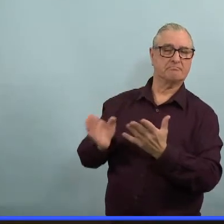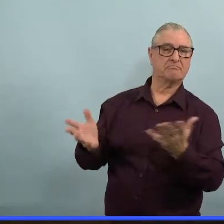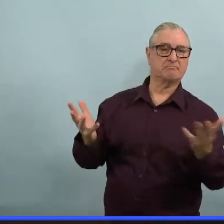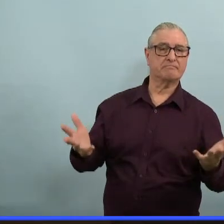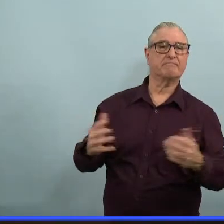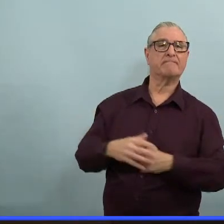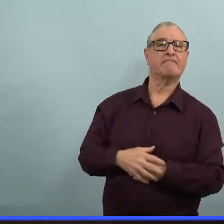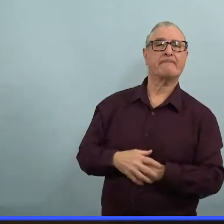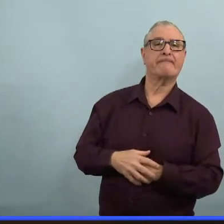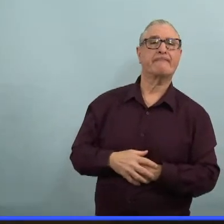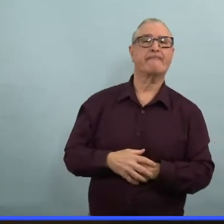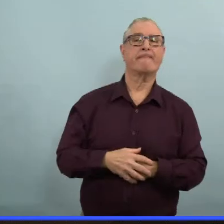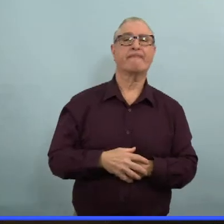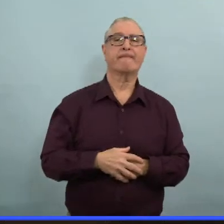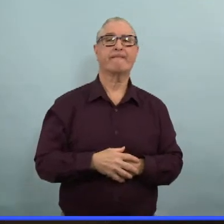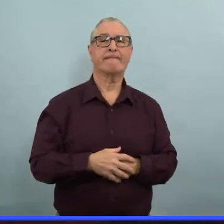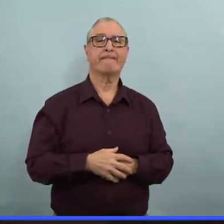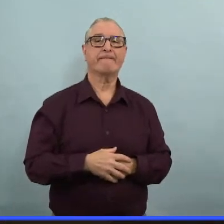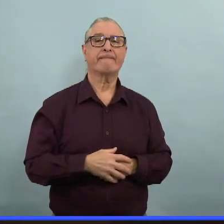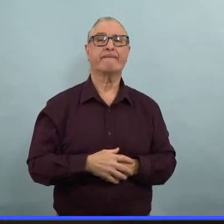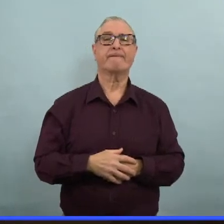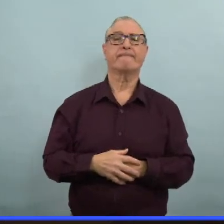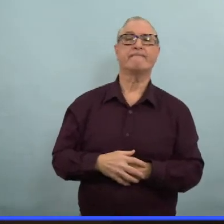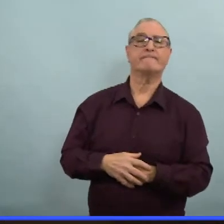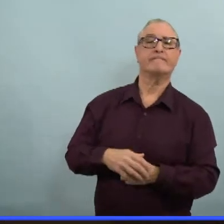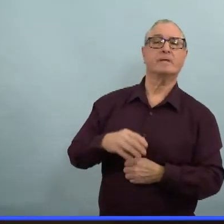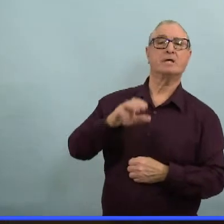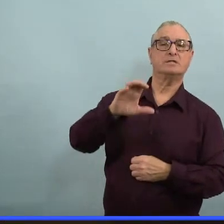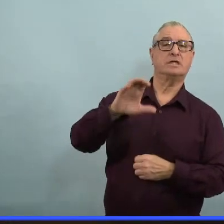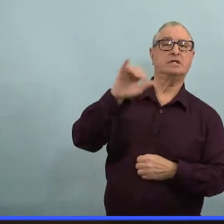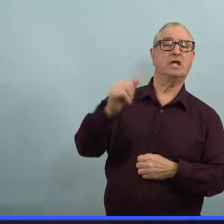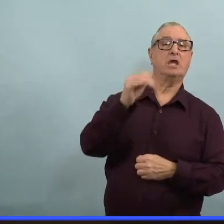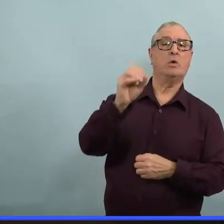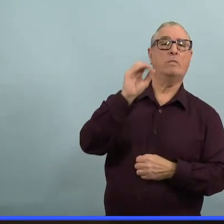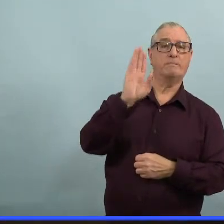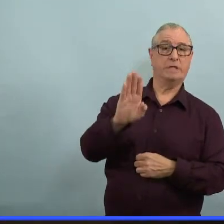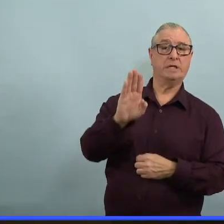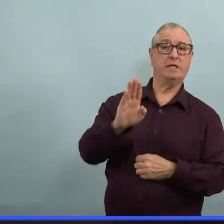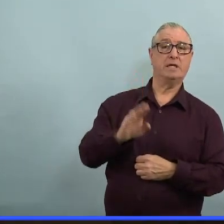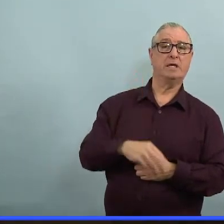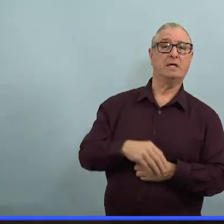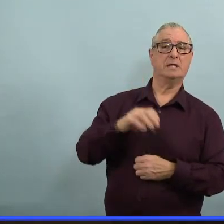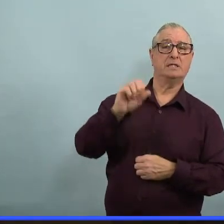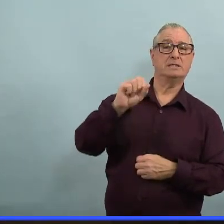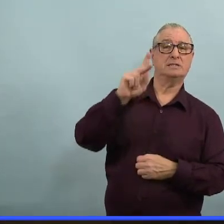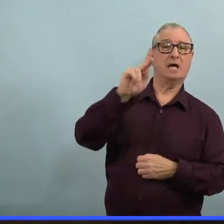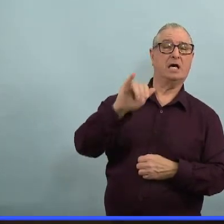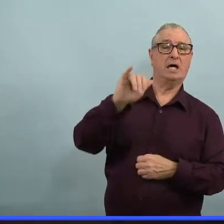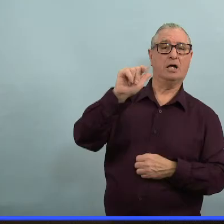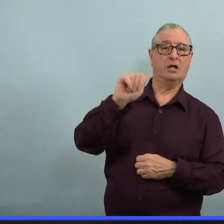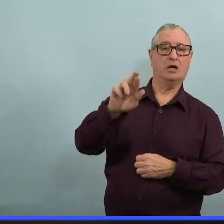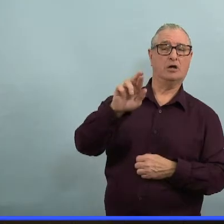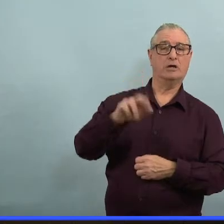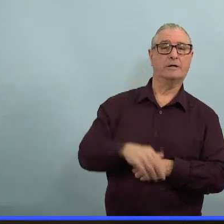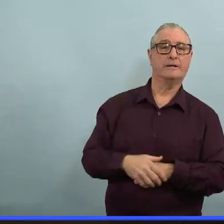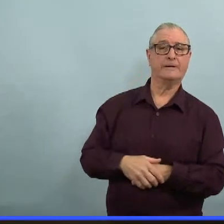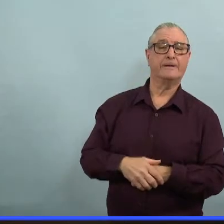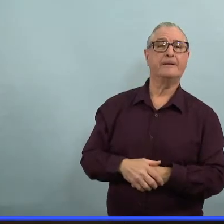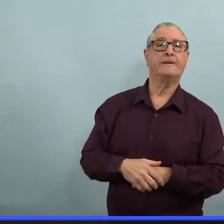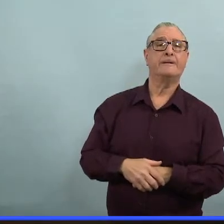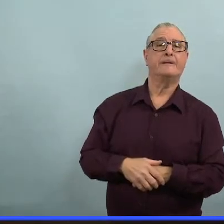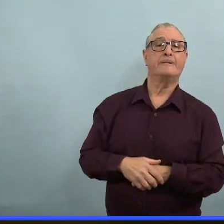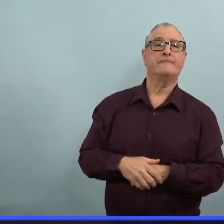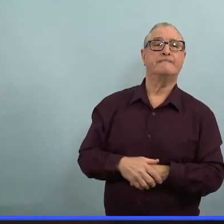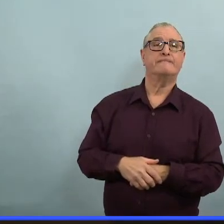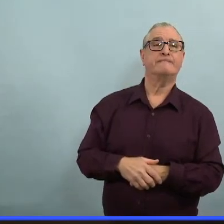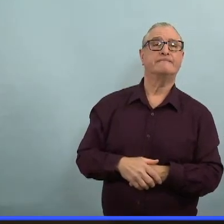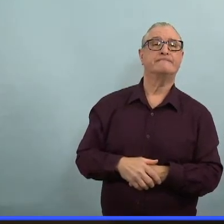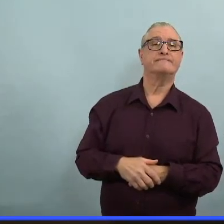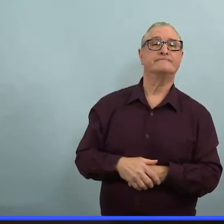from cjob skyler hi guys i know i asked you uh dr russon about this last week um just